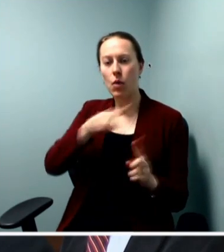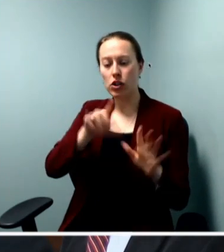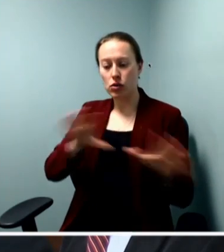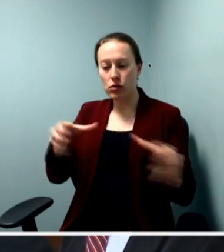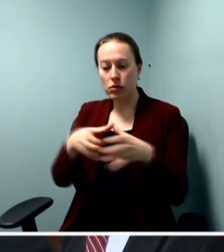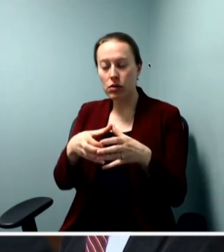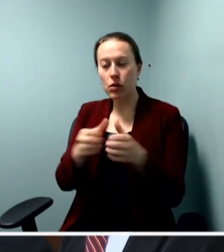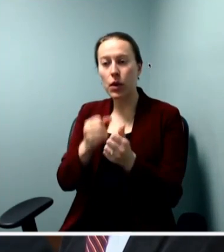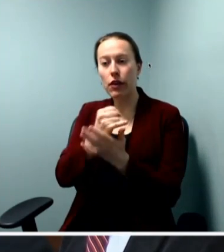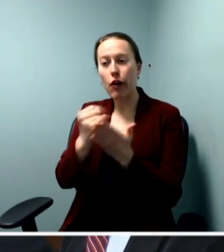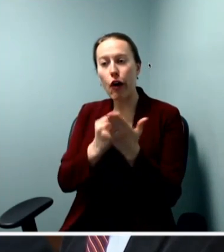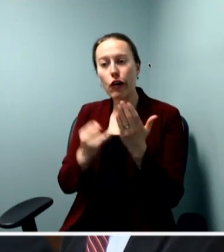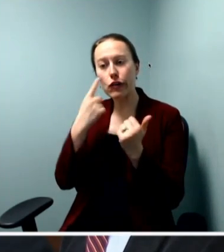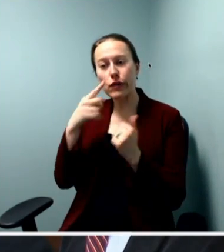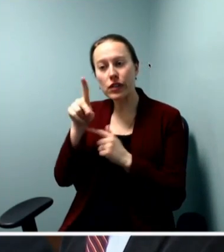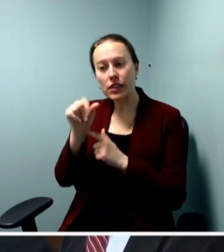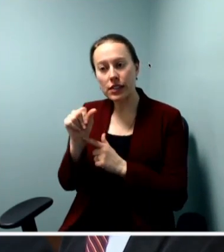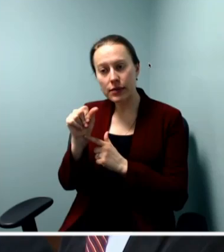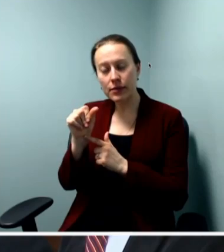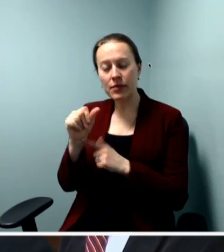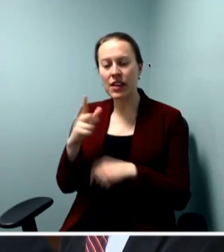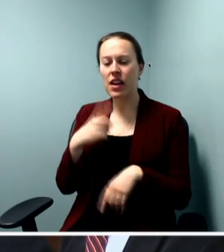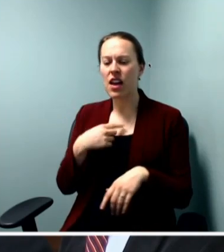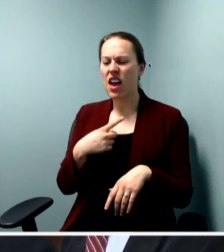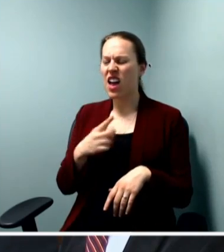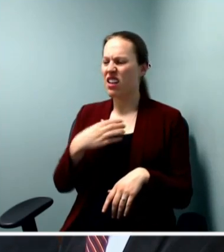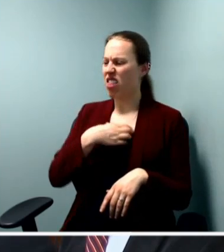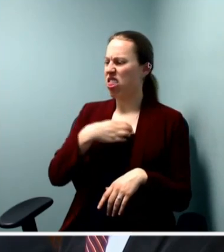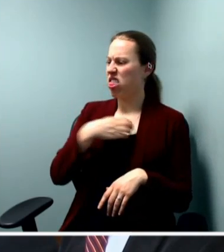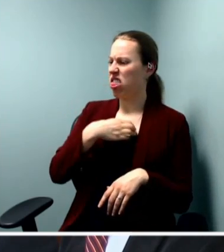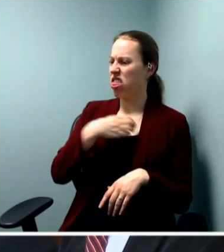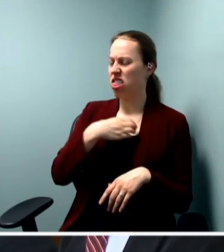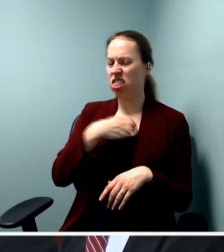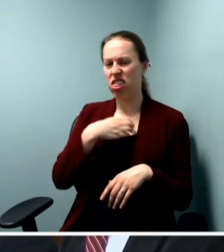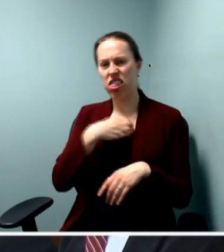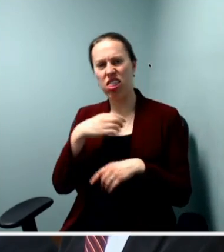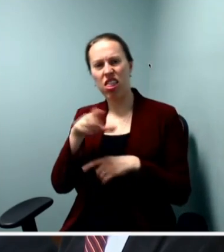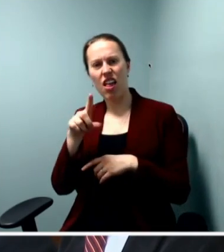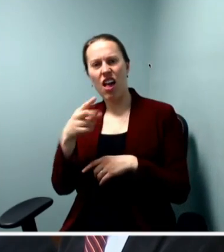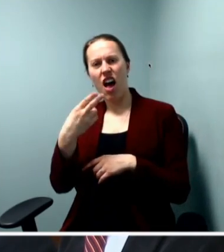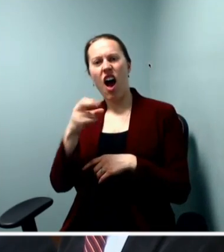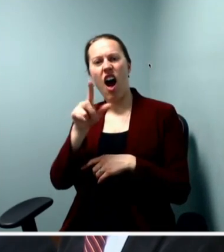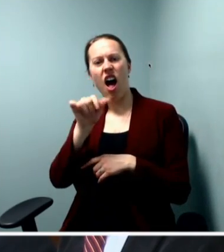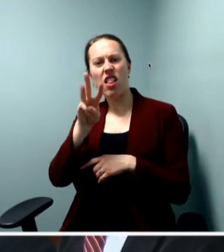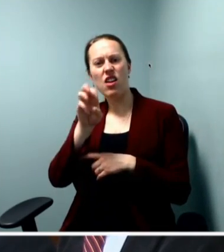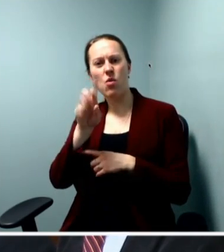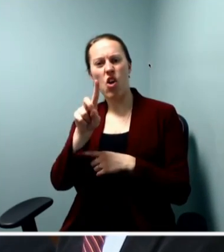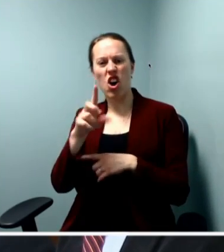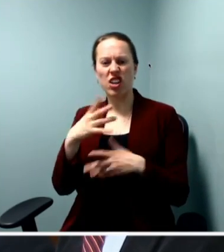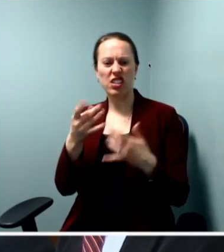And everybody was complaining about how Hollywood stereotyped, and I was like, "Who gives a shit about Hollywood?" They stereotyped everybody.